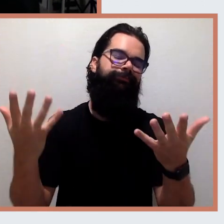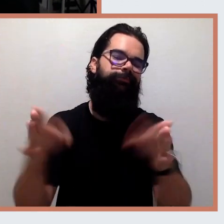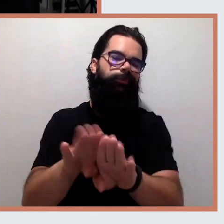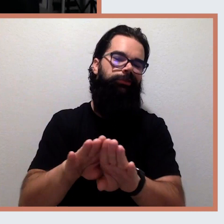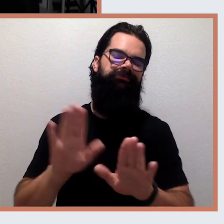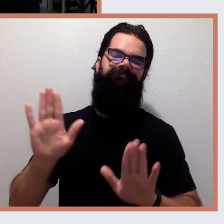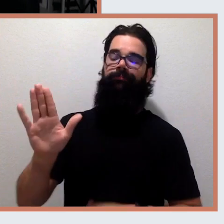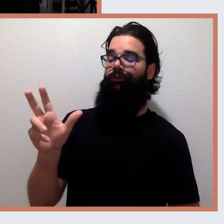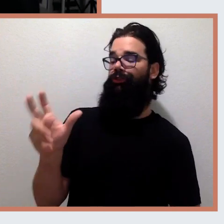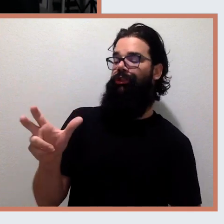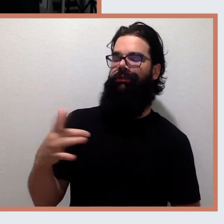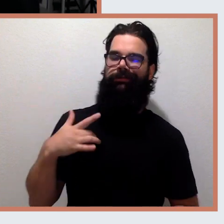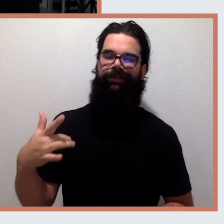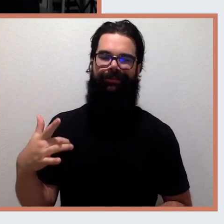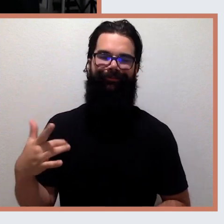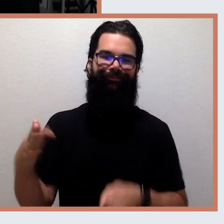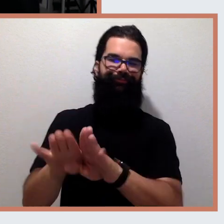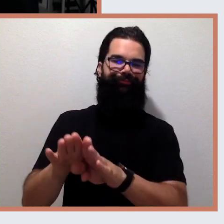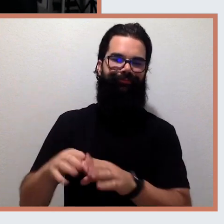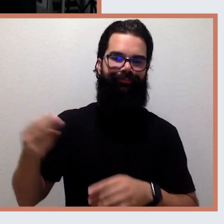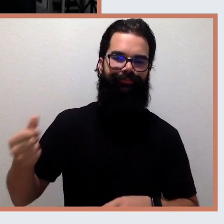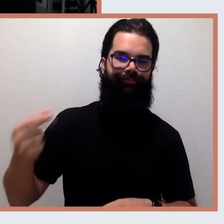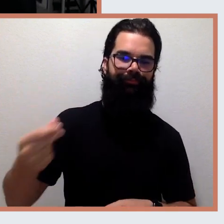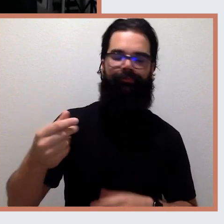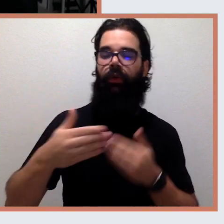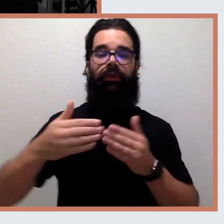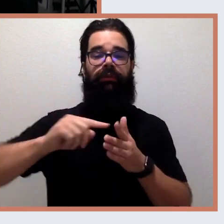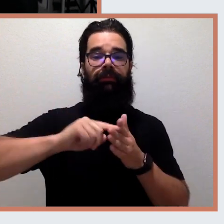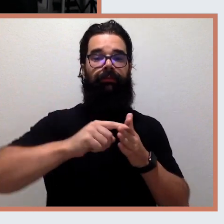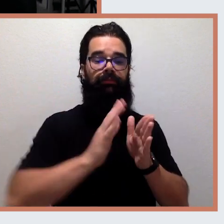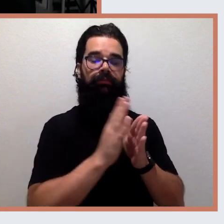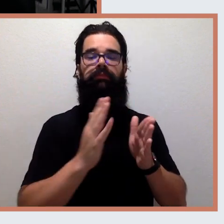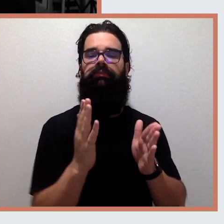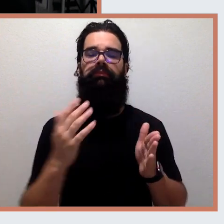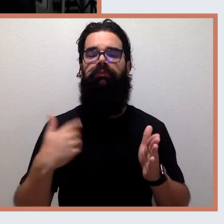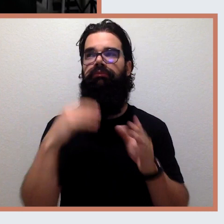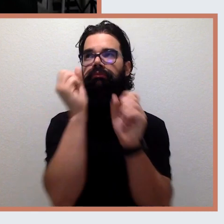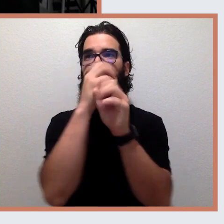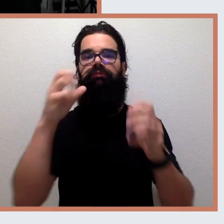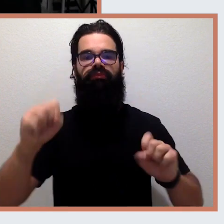cause that's how History Channel rolls. Had we been on a streaming channel, I think in the beginning, I think we still would've been going